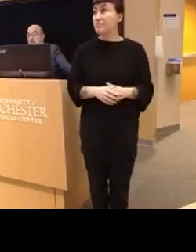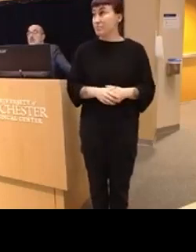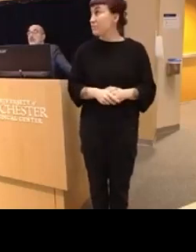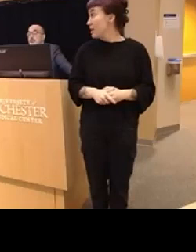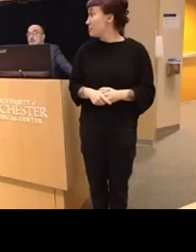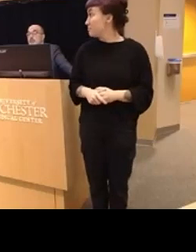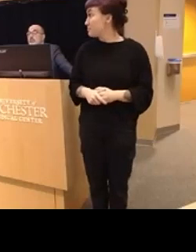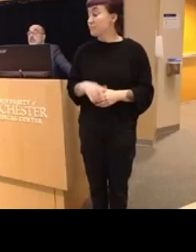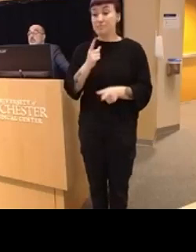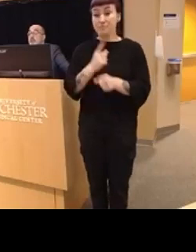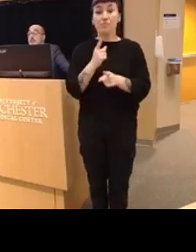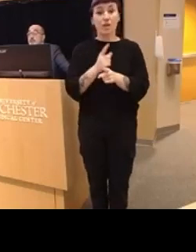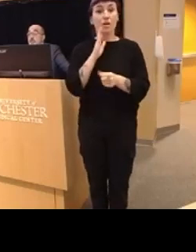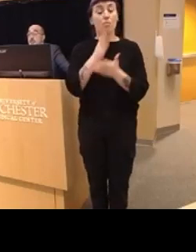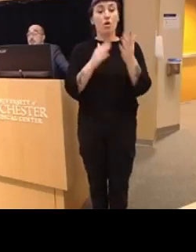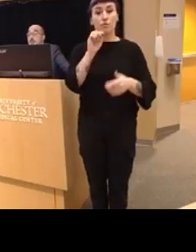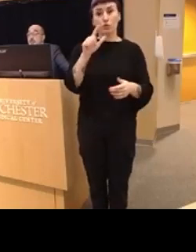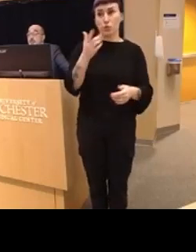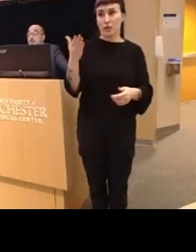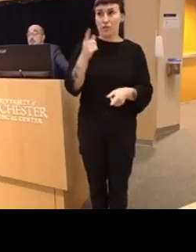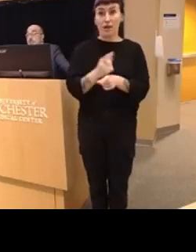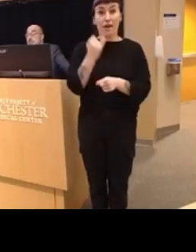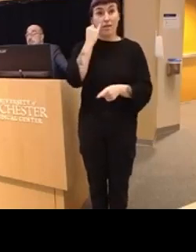important reason right right and it's part of the tool thing right if you only got an injection an